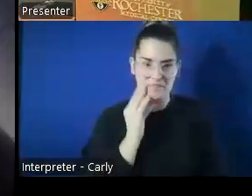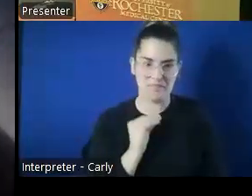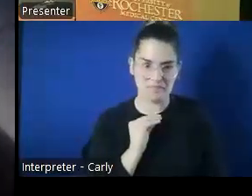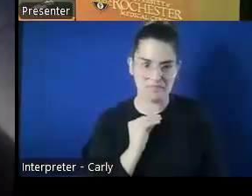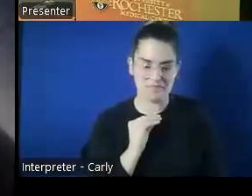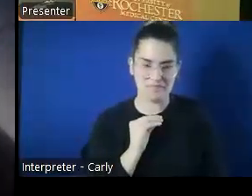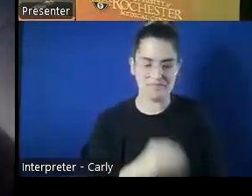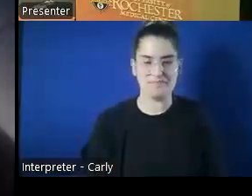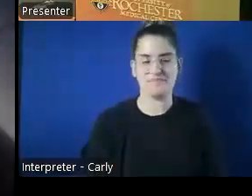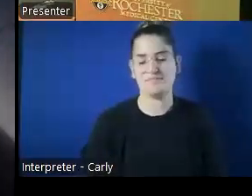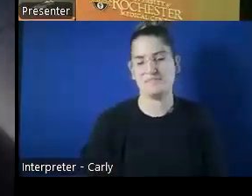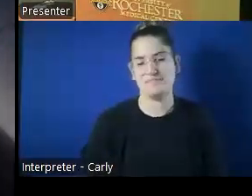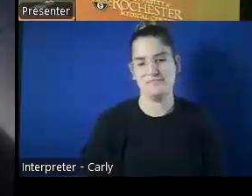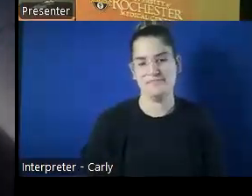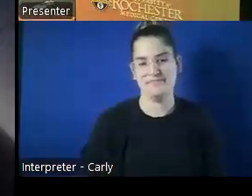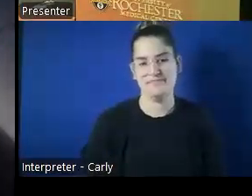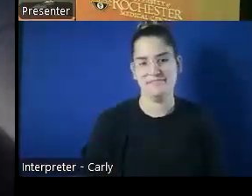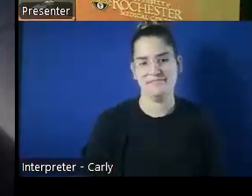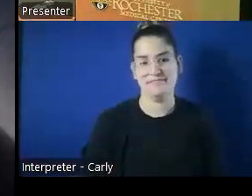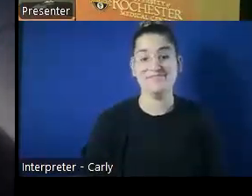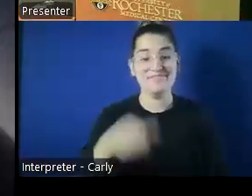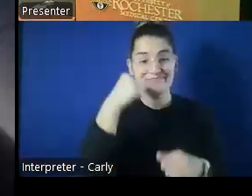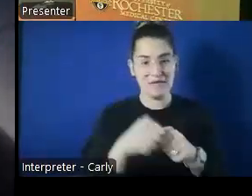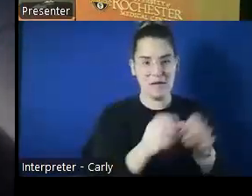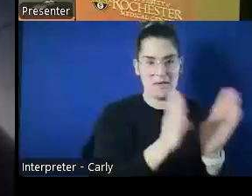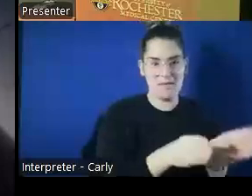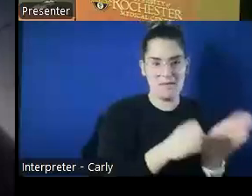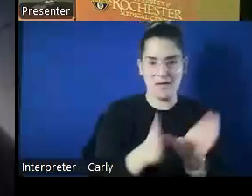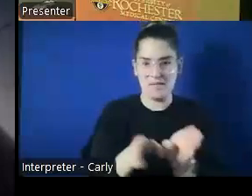that so this is just a picture to remind you of those silos hopefully that idea will stay